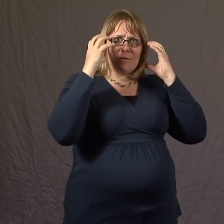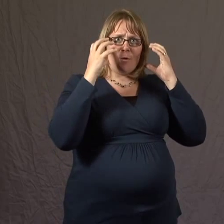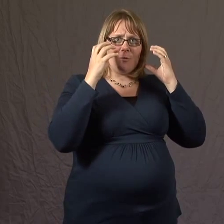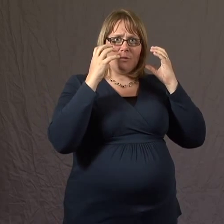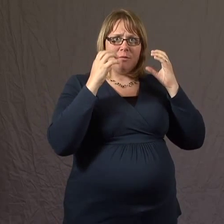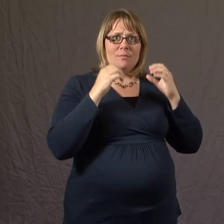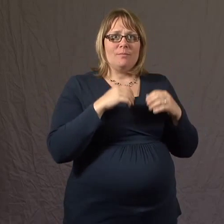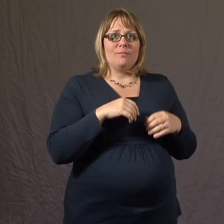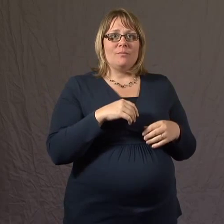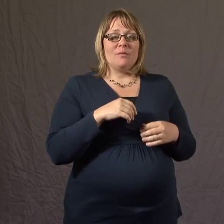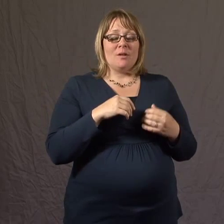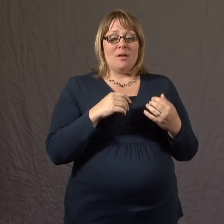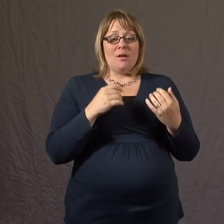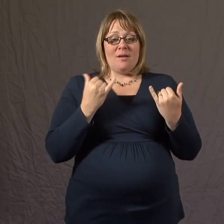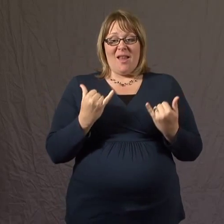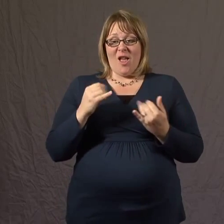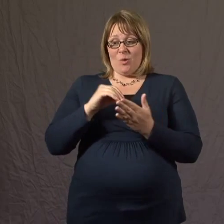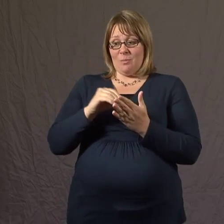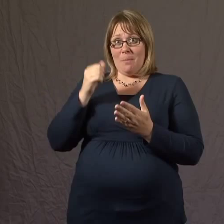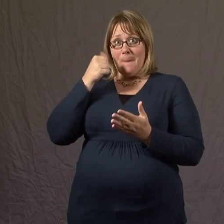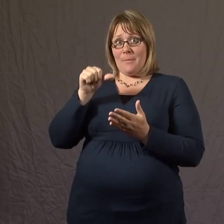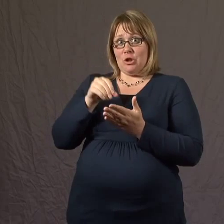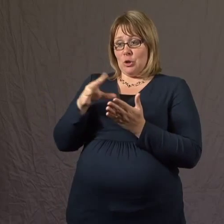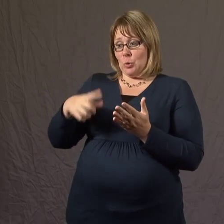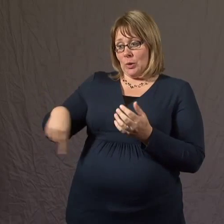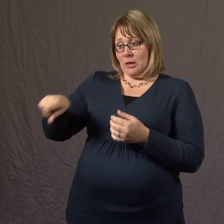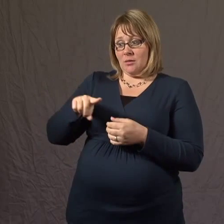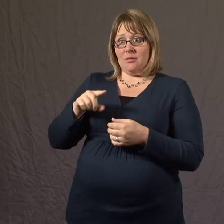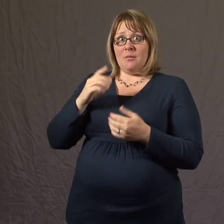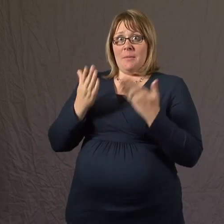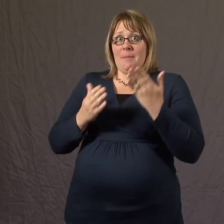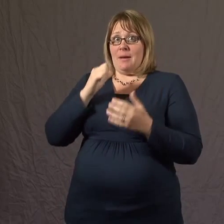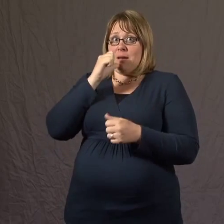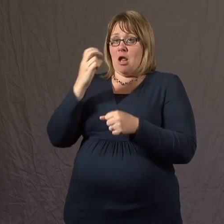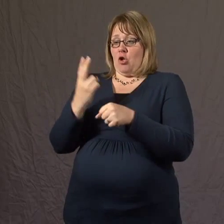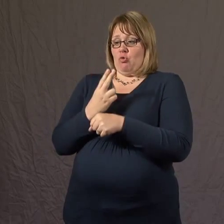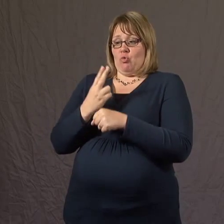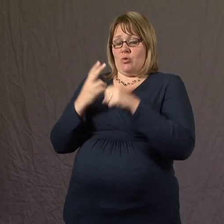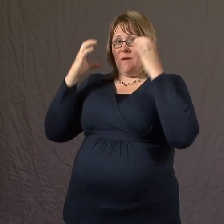to be working just fine with the headset. But, if you’ll recall we also said that